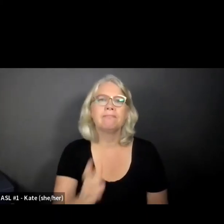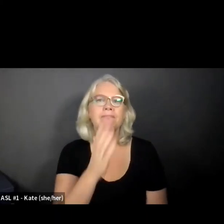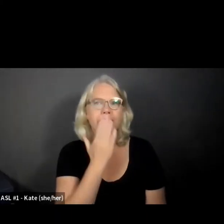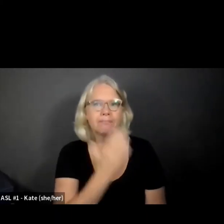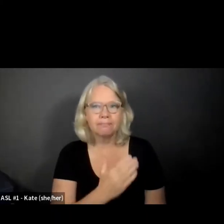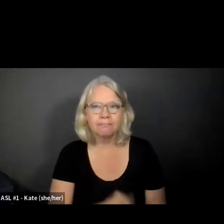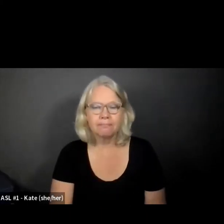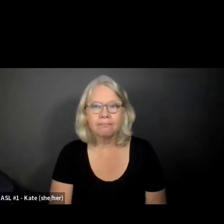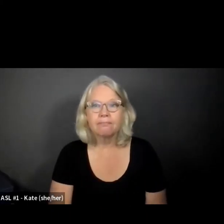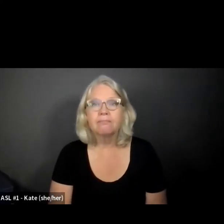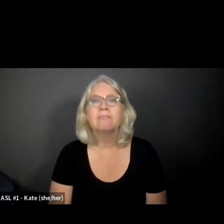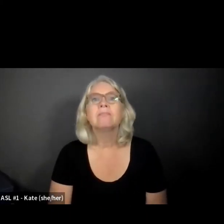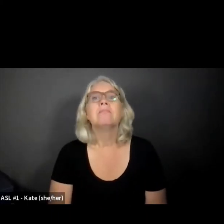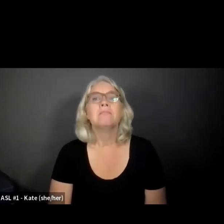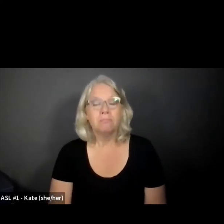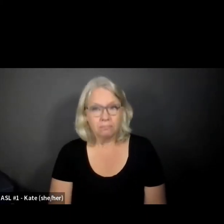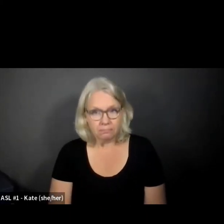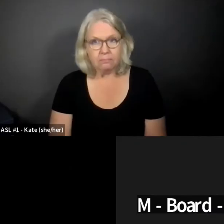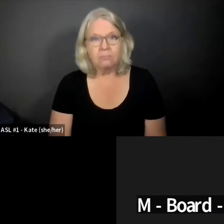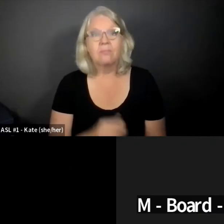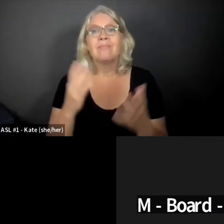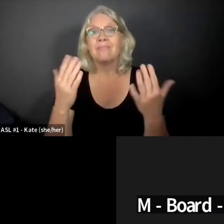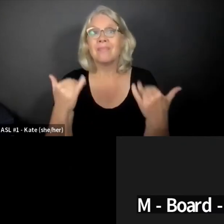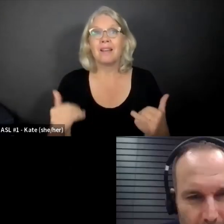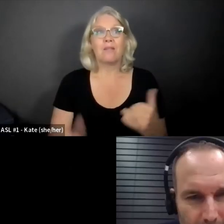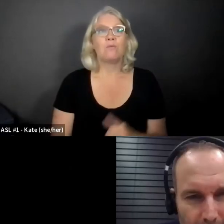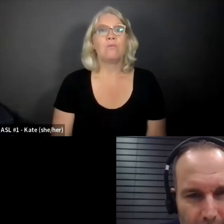THAT BRINGS US TO OUR TREASURER'S REPORT.